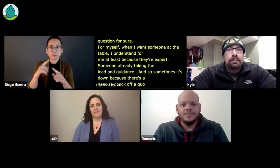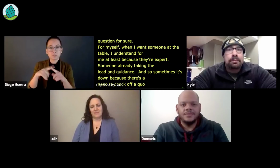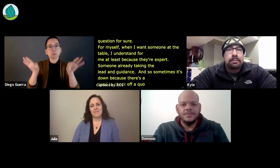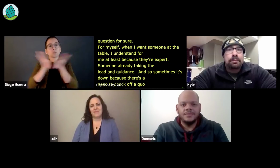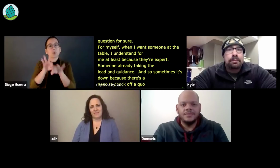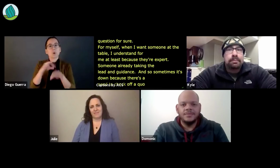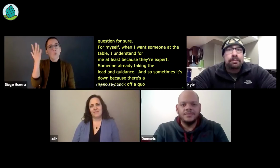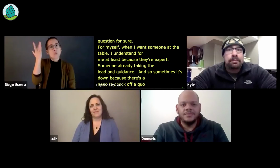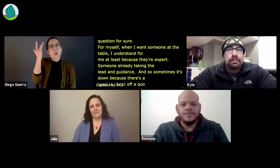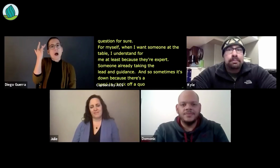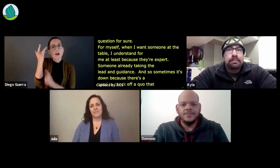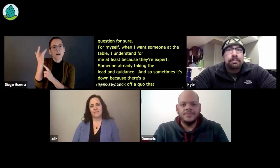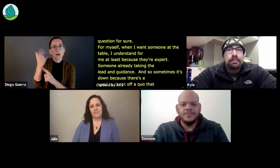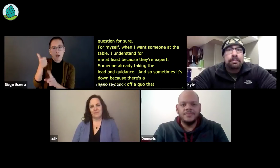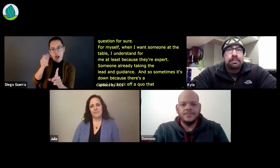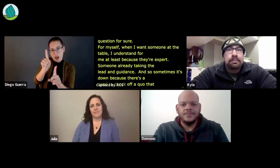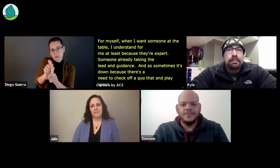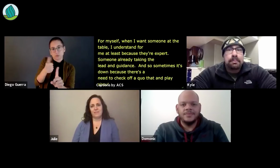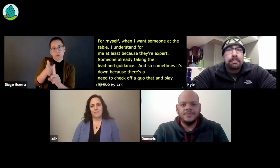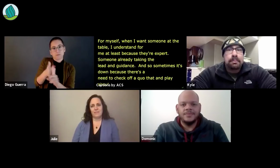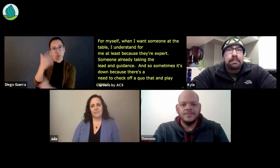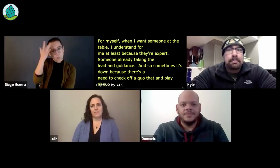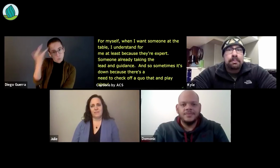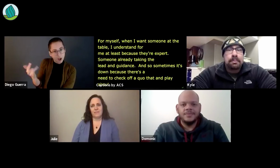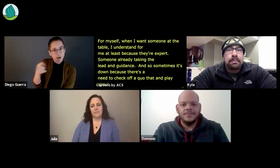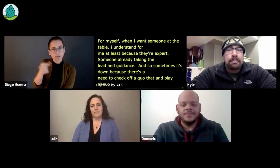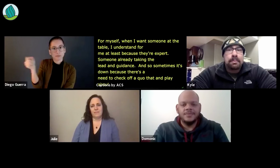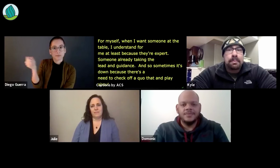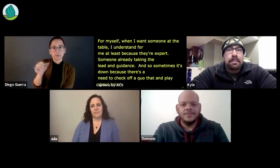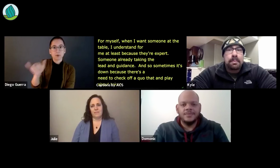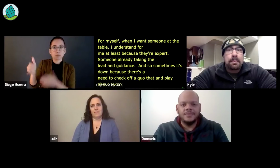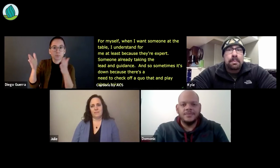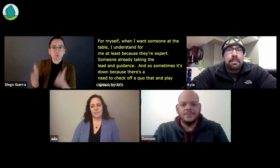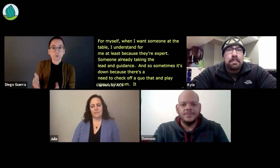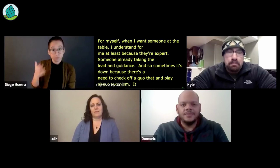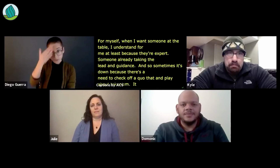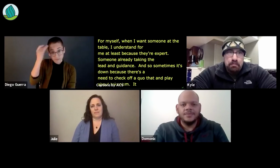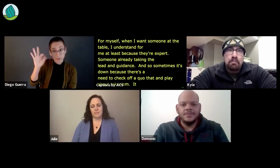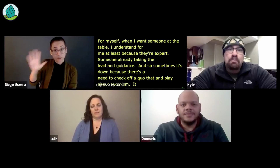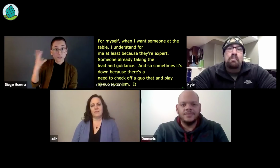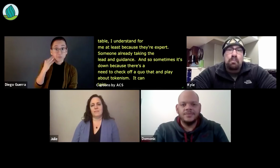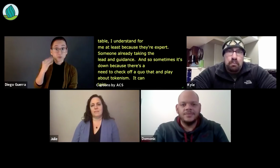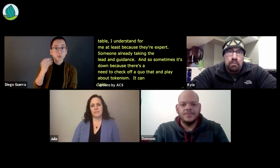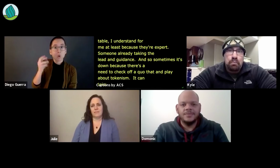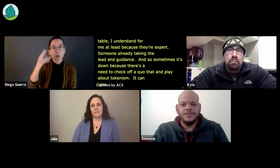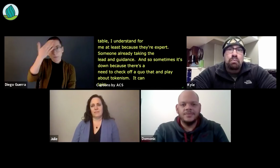and situations. But the key thing is coming back to the reason. Why did we bring in this person?